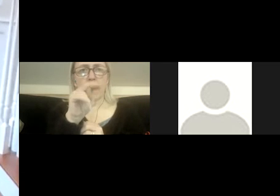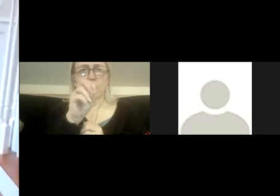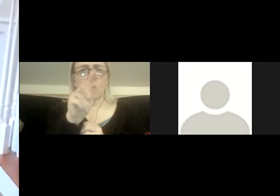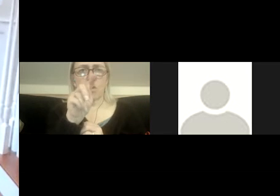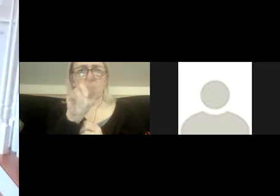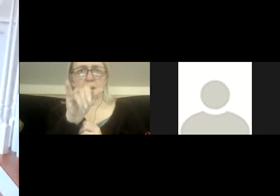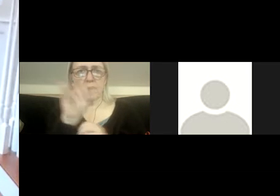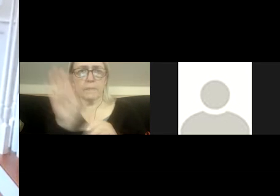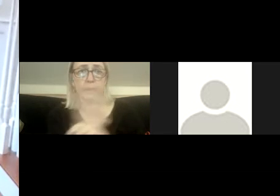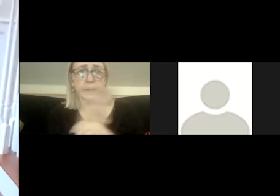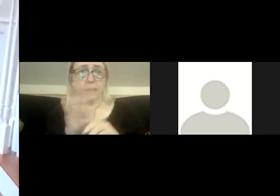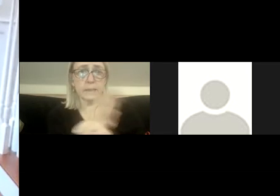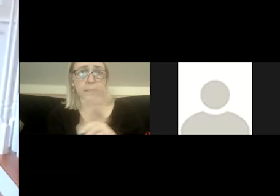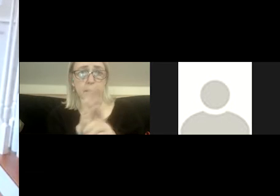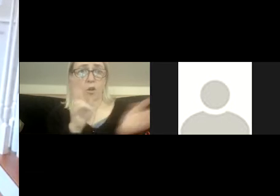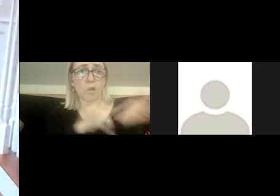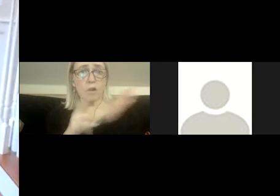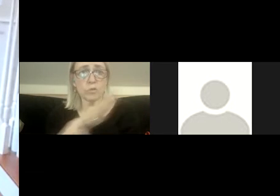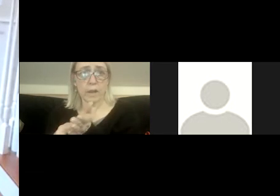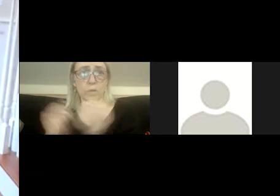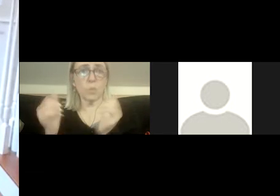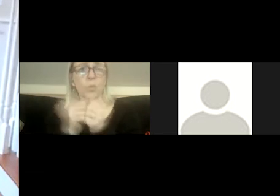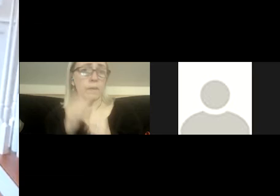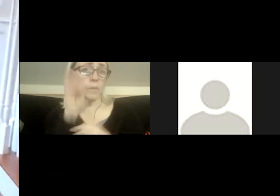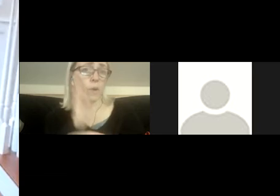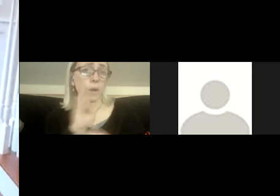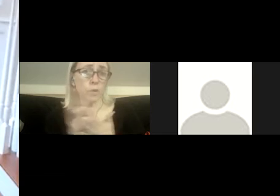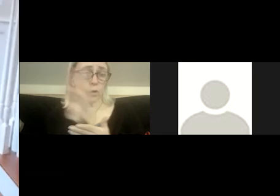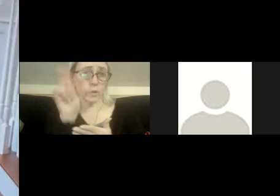to increase the amount of business we do with these minority-owned firms.